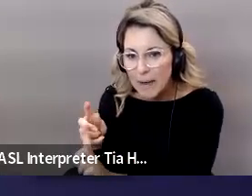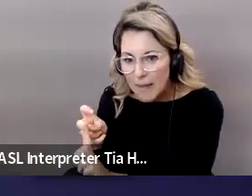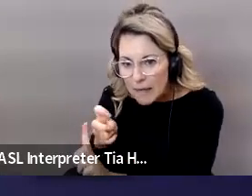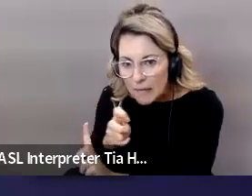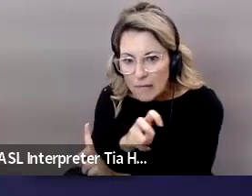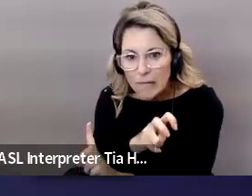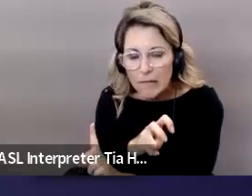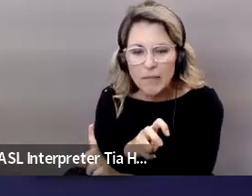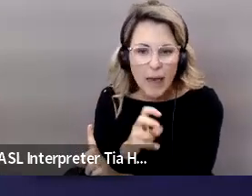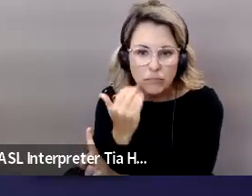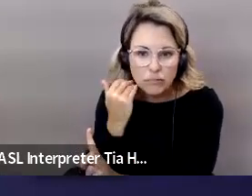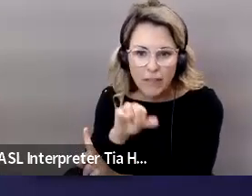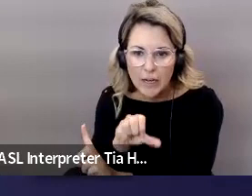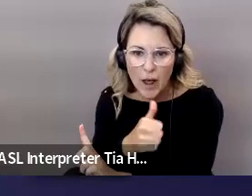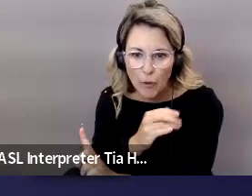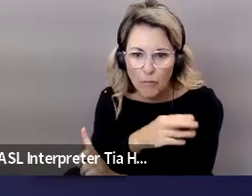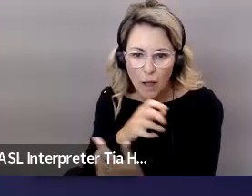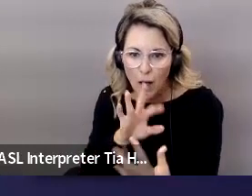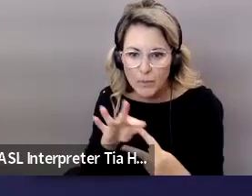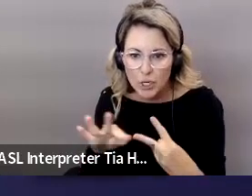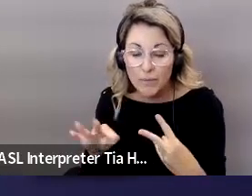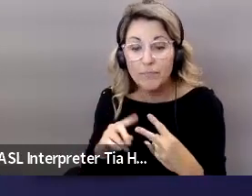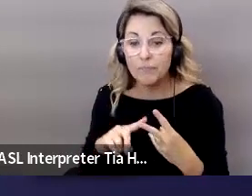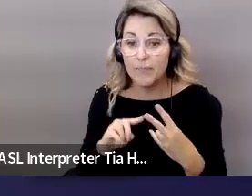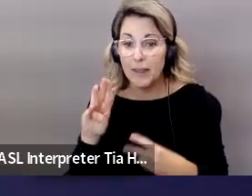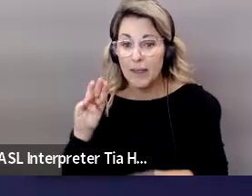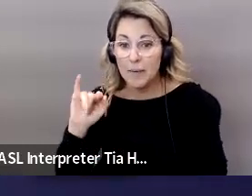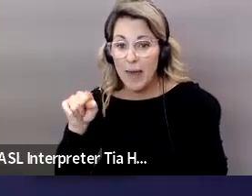as in the case of what they call a 'match', you literally have to put the money up. You